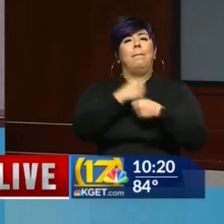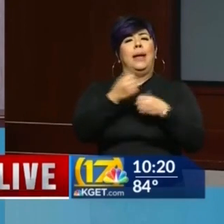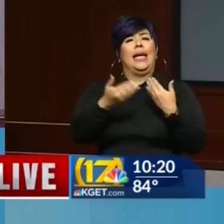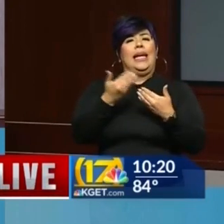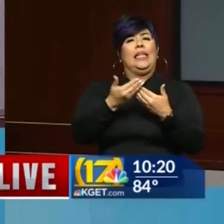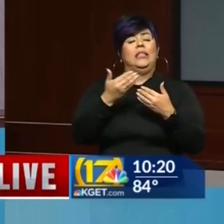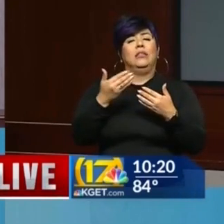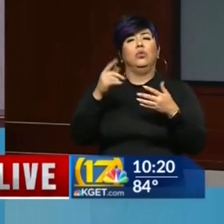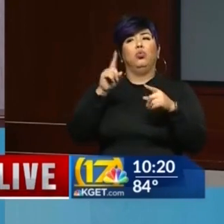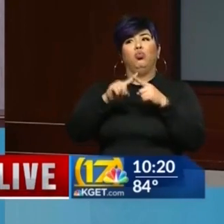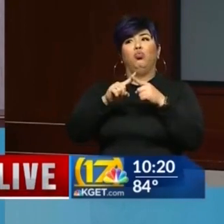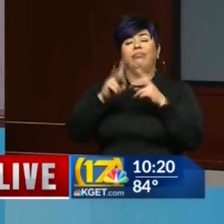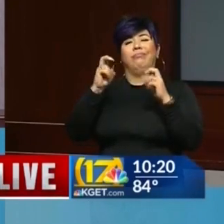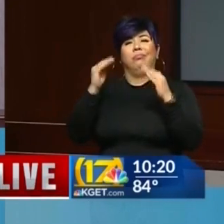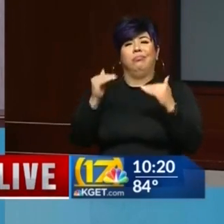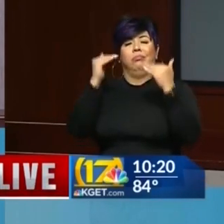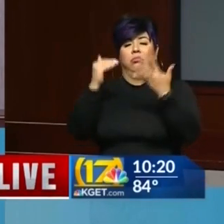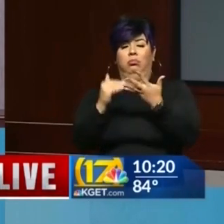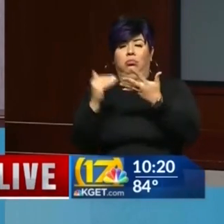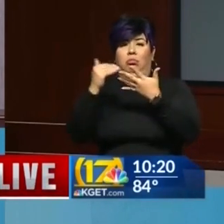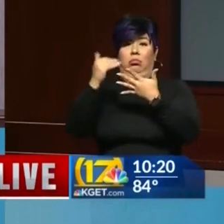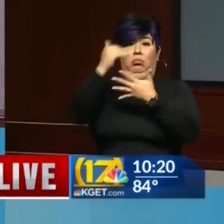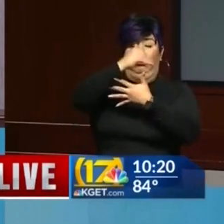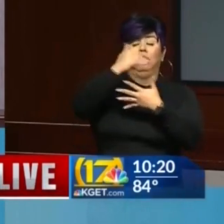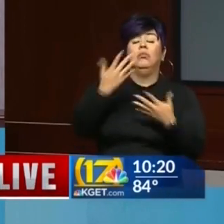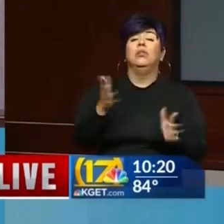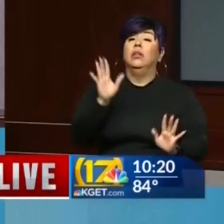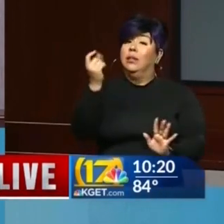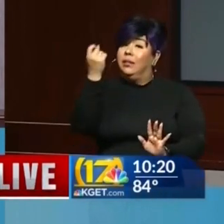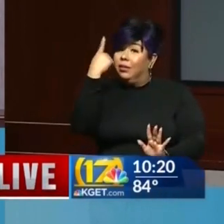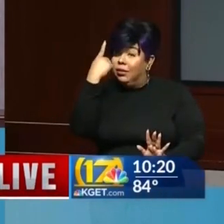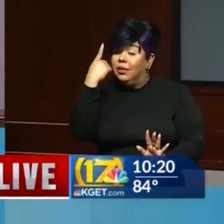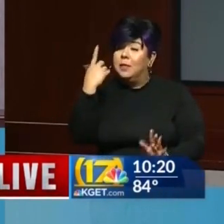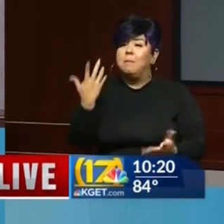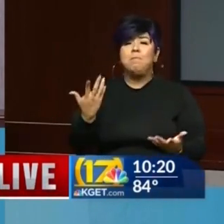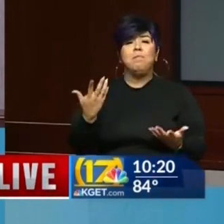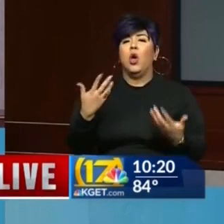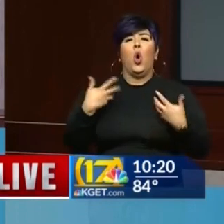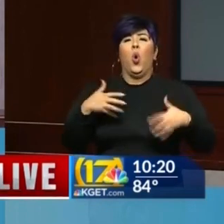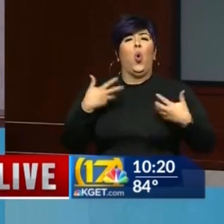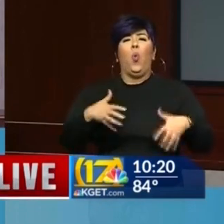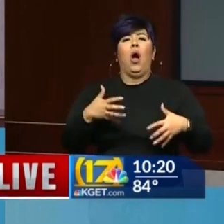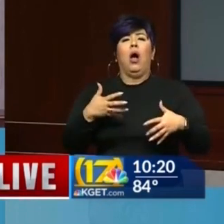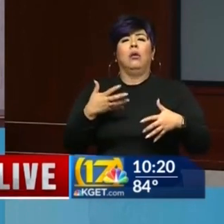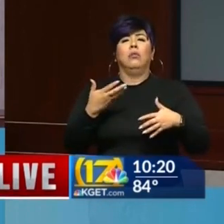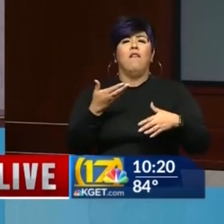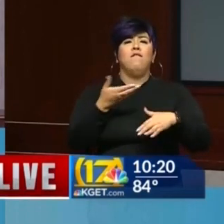IN ORDER FOR A COMMUNITY TO MOVE TO A LESS RESTRICTIVE TIER. HOWEVER IT IS EXPLICITLY STATED